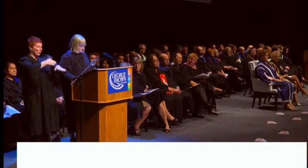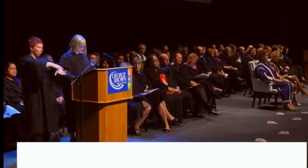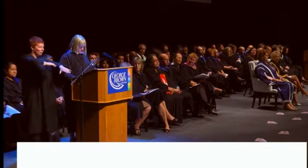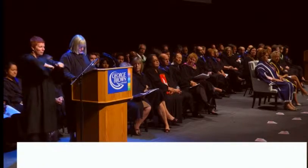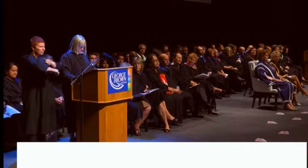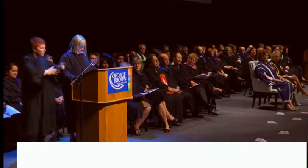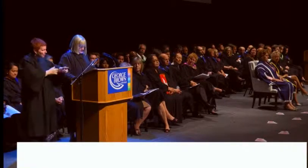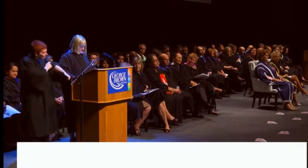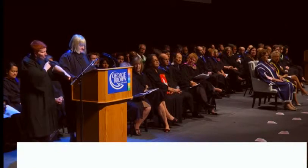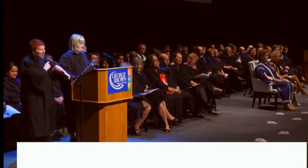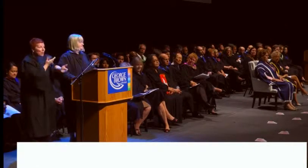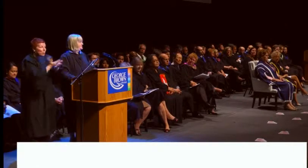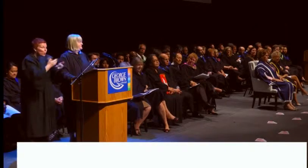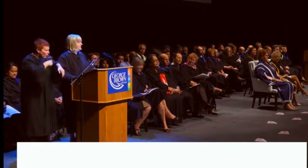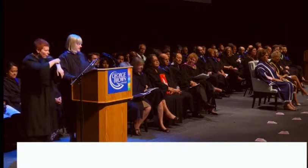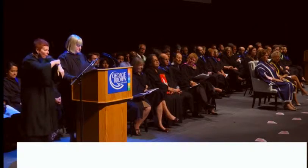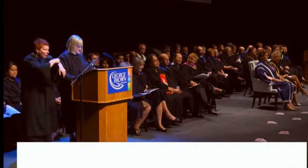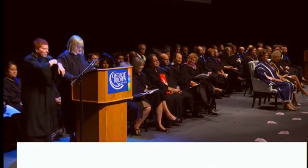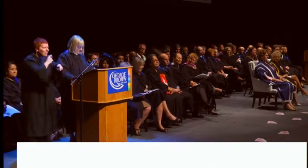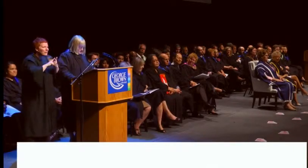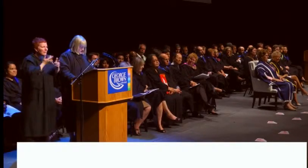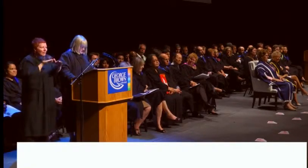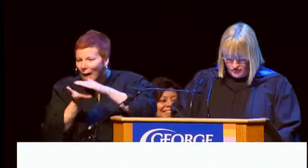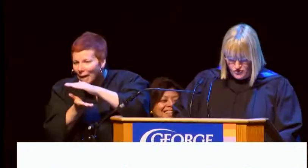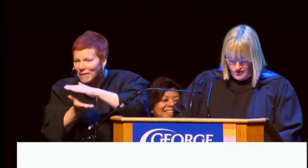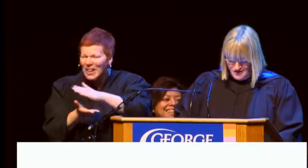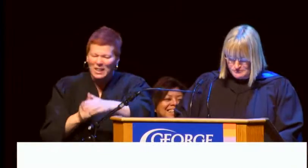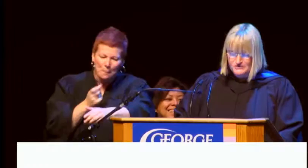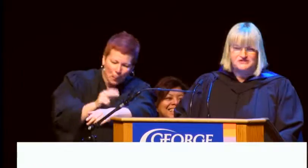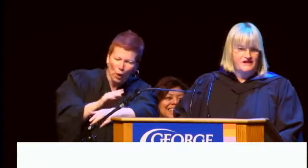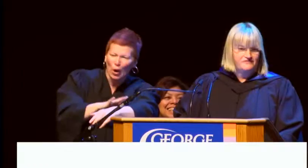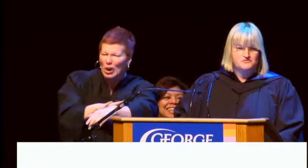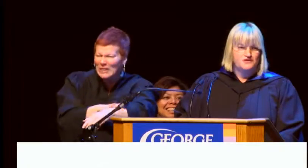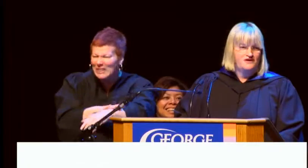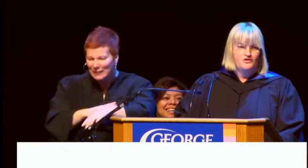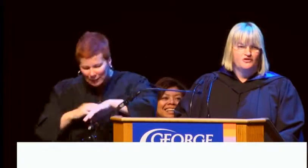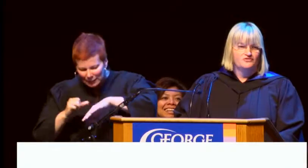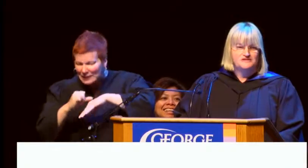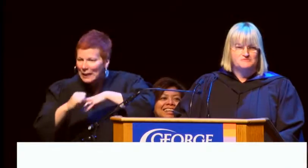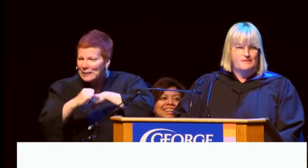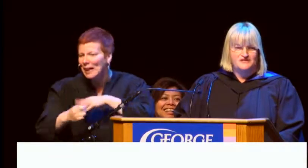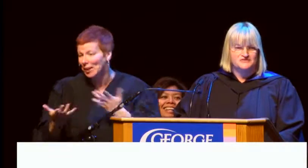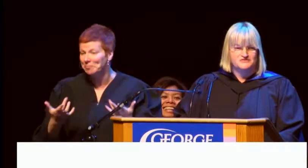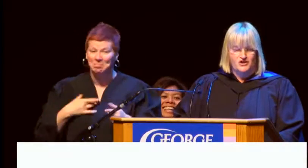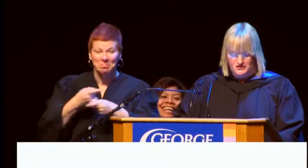AND THE NICKS AND CUTS ON YOUR HANDS. WHO ELSE BUT CHEFS WOULD HAVE ALL THESE BADGES OF HONOUR?